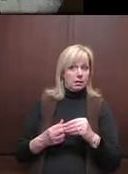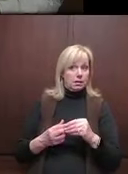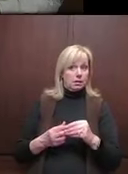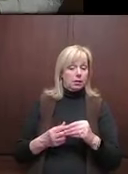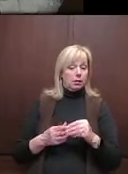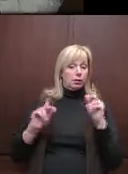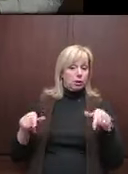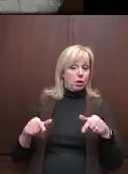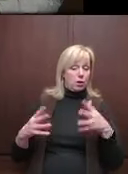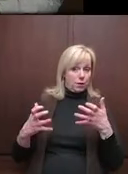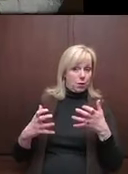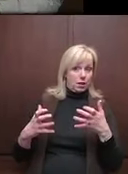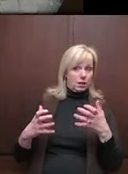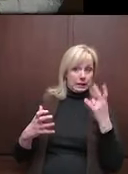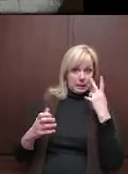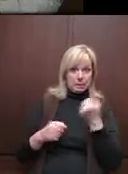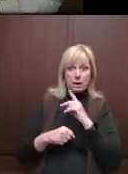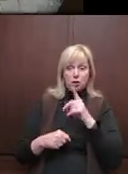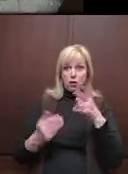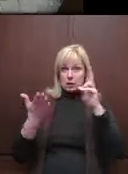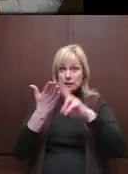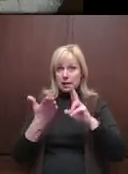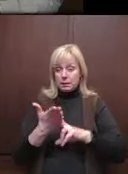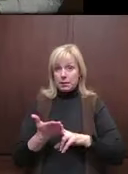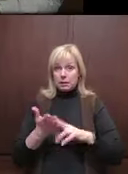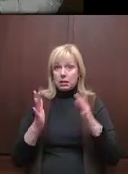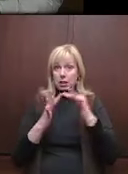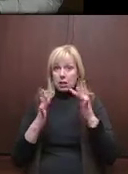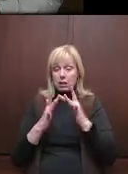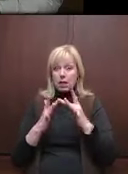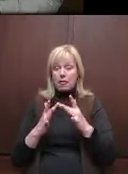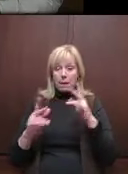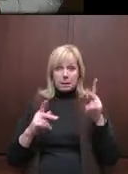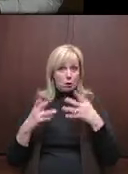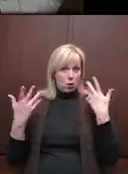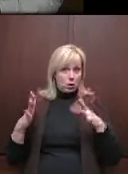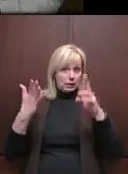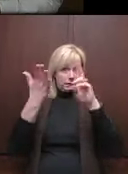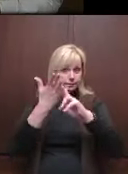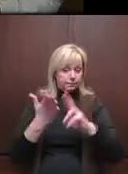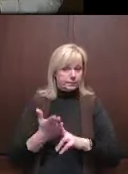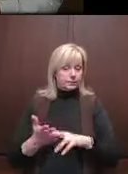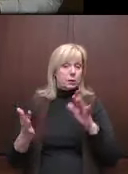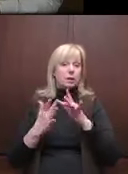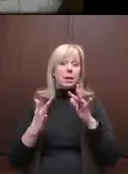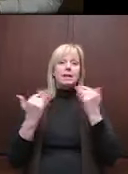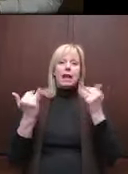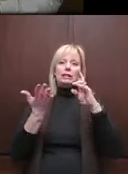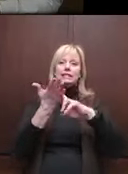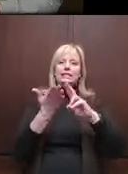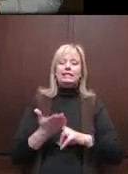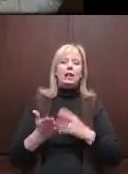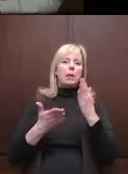make sure you're signed up to be contacted and those who have been contacted. Are signing up to be part of the first half of my.